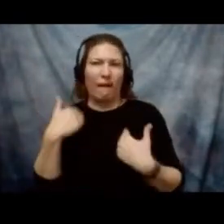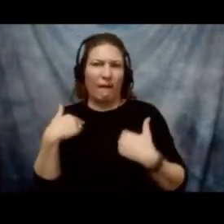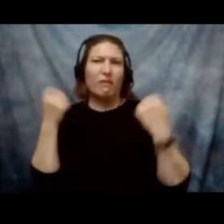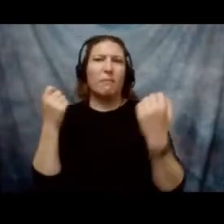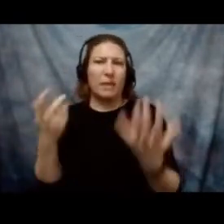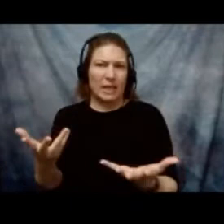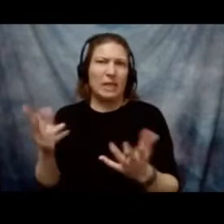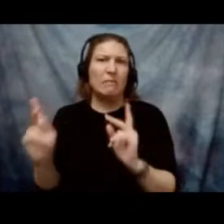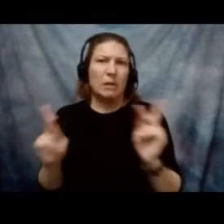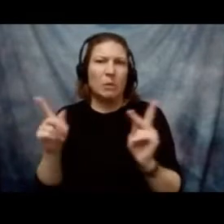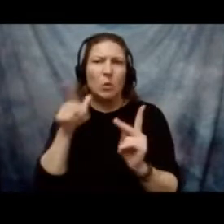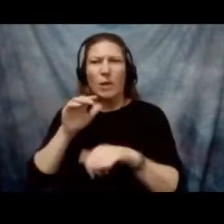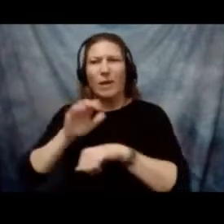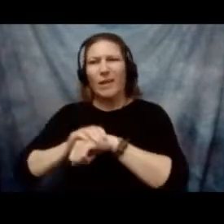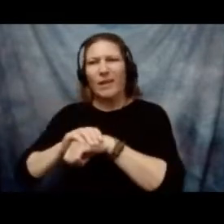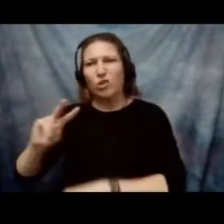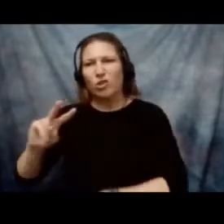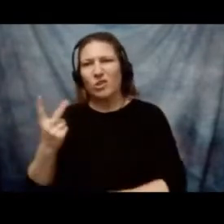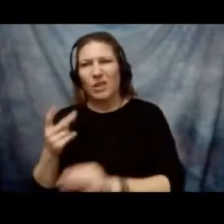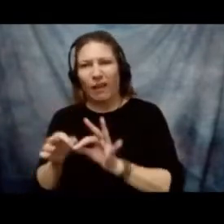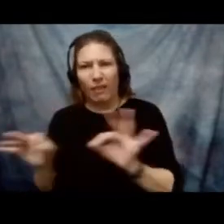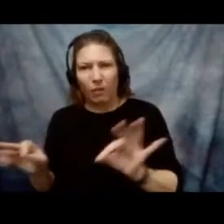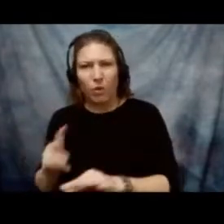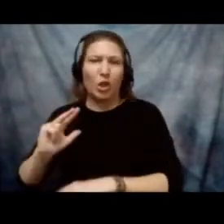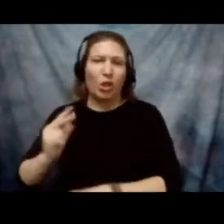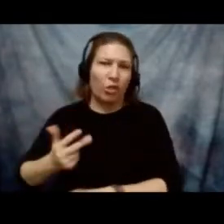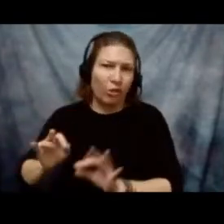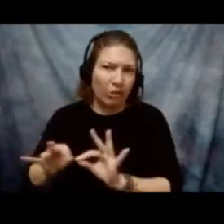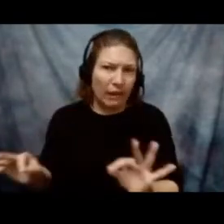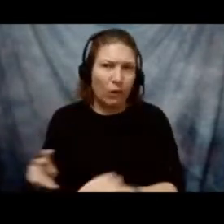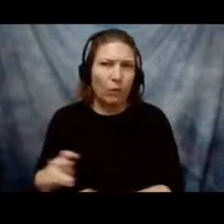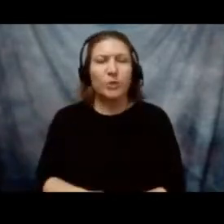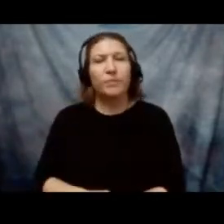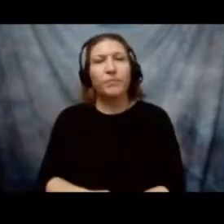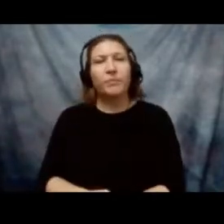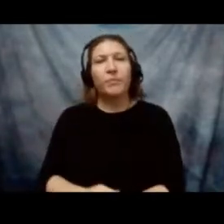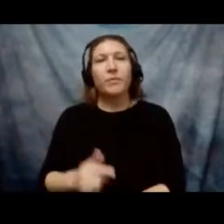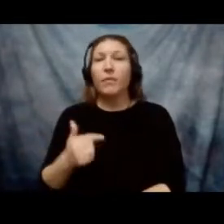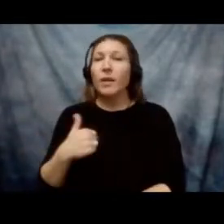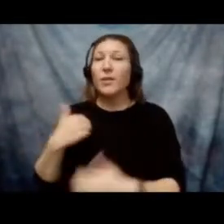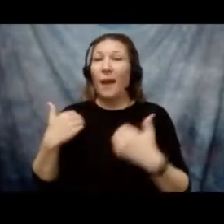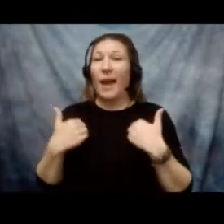if you'd like i actually do have it on so you can join the conversation if you choose to